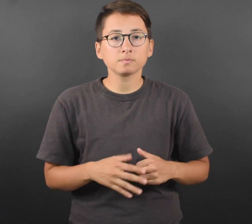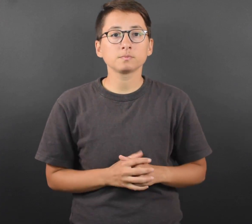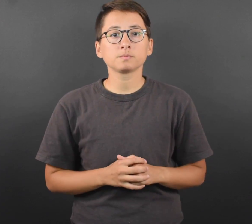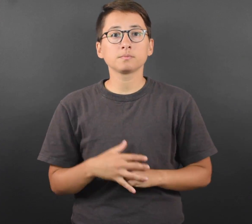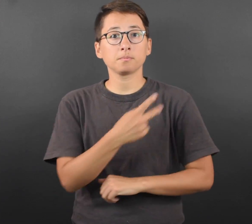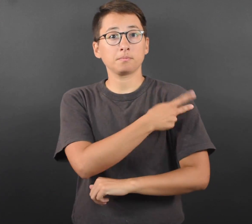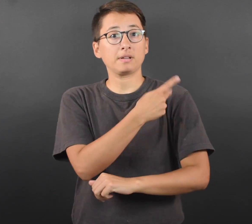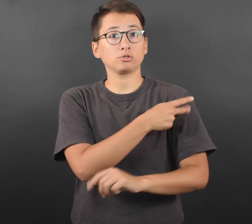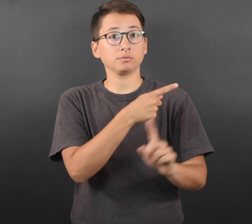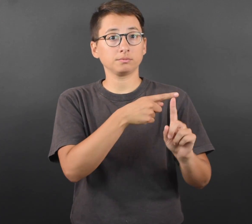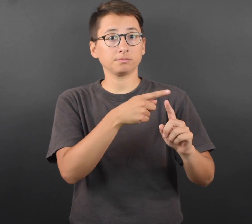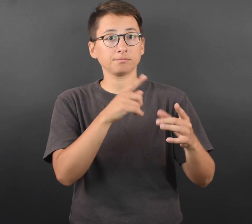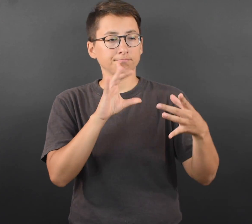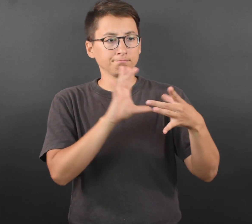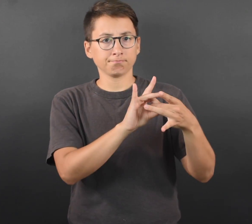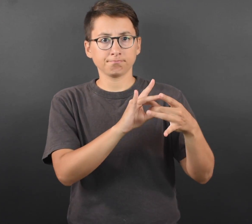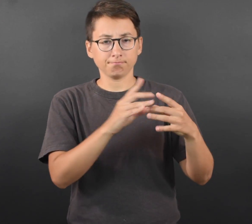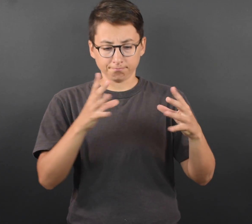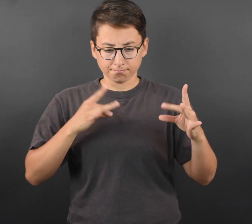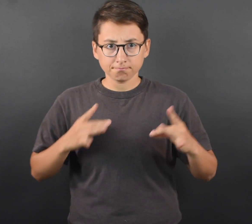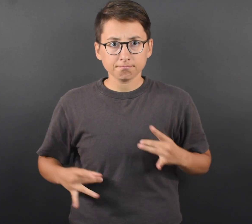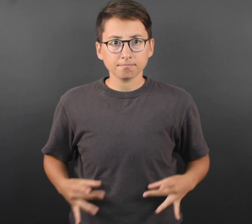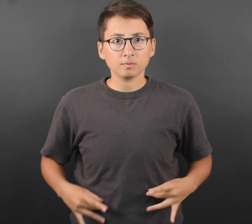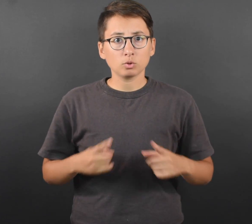Hooked up to gadgets to monitor her heart rate,